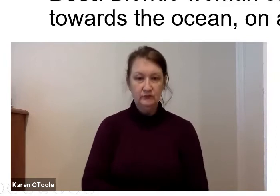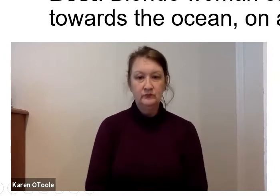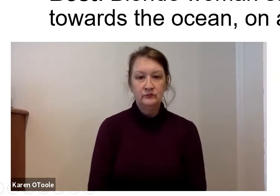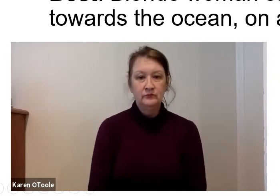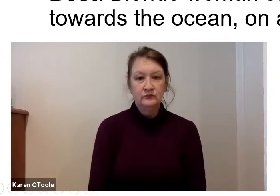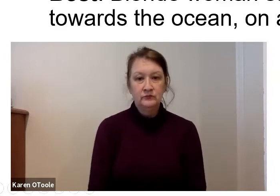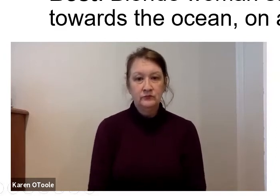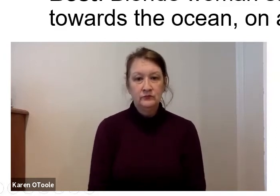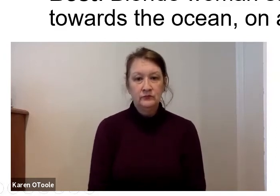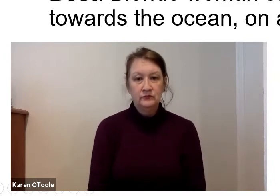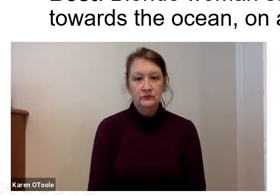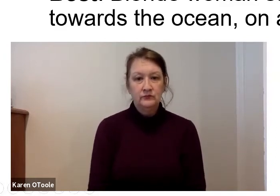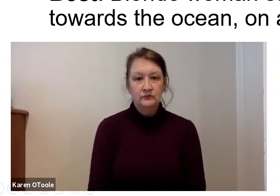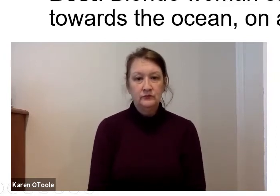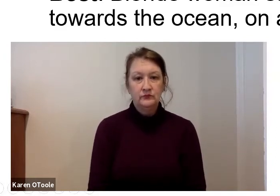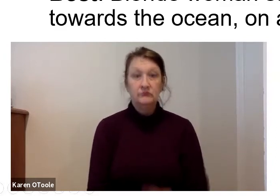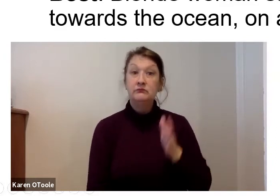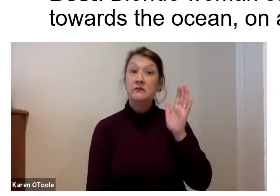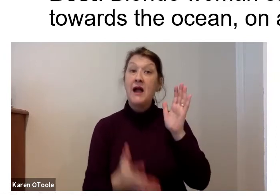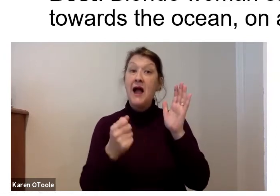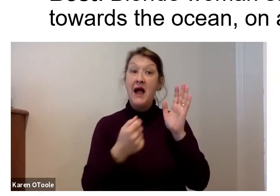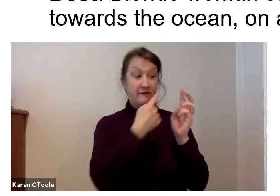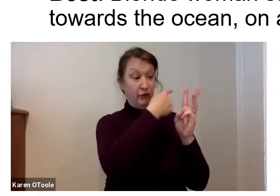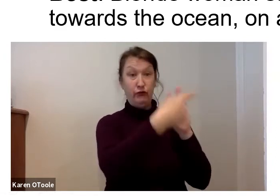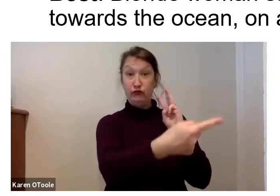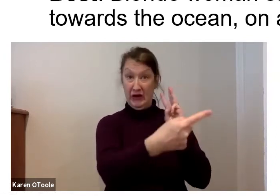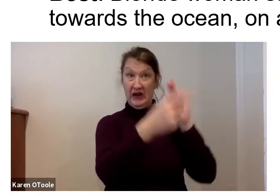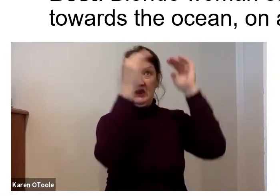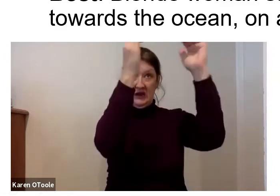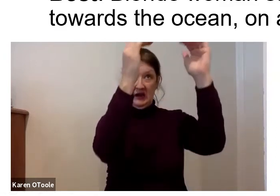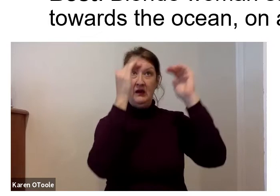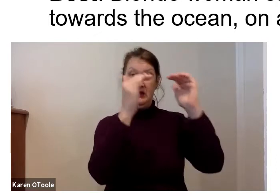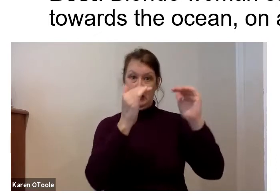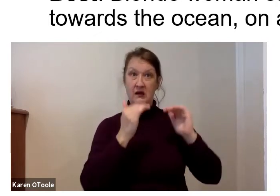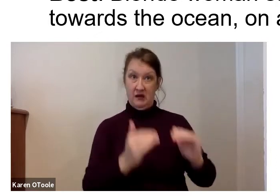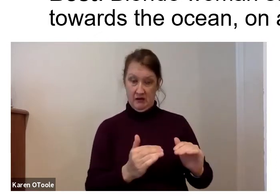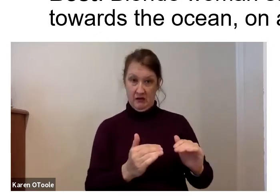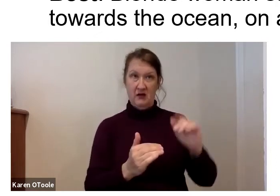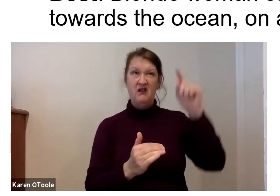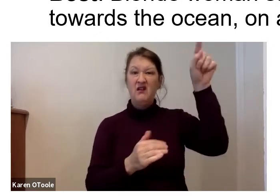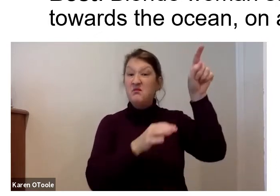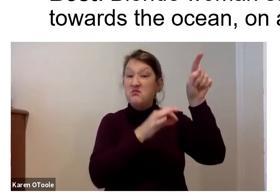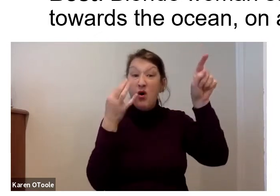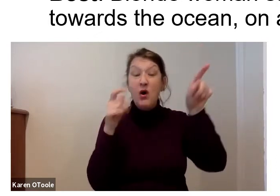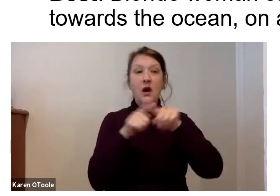Then we have three tiers of alt text. Boring would be 'woman on hill'.